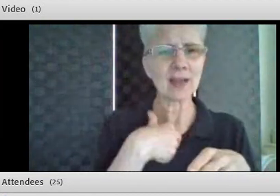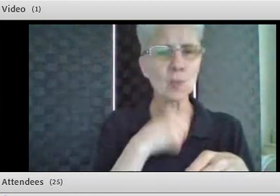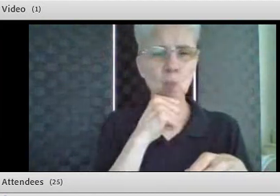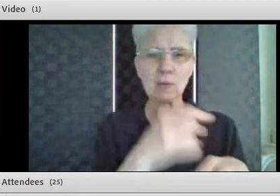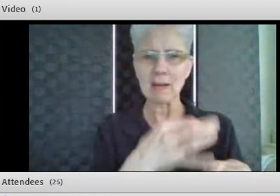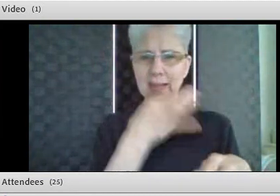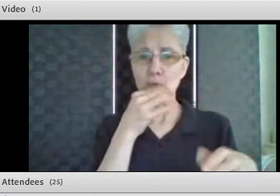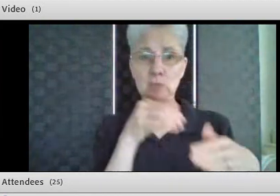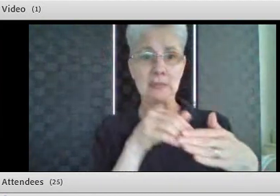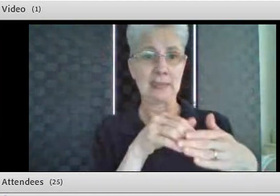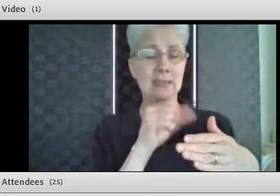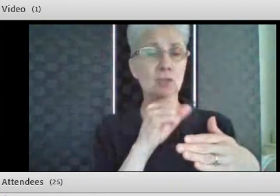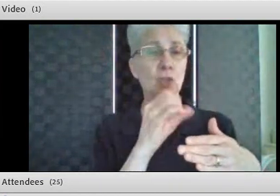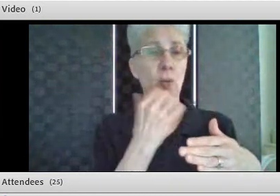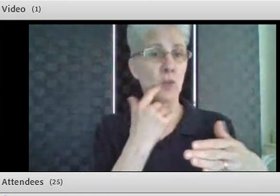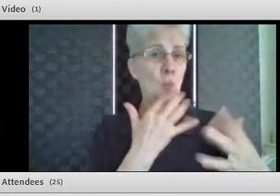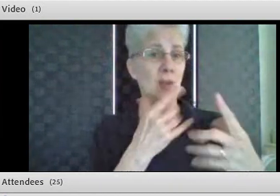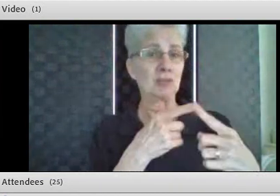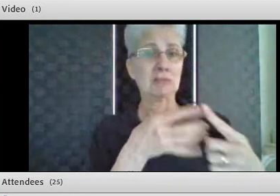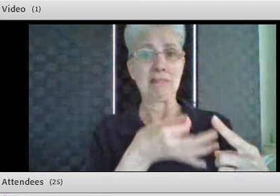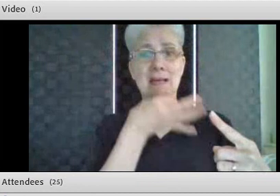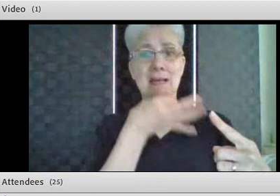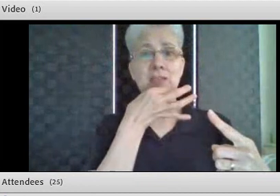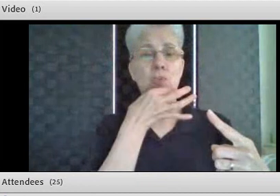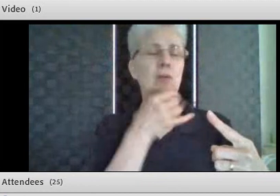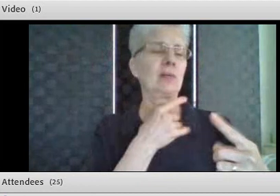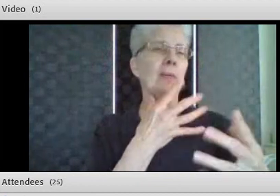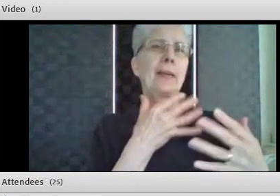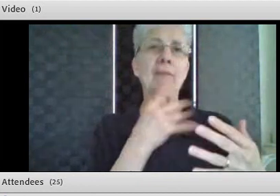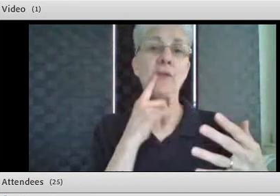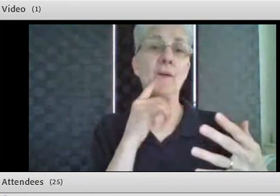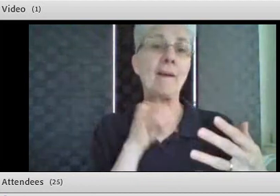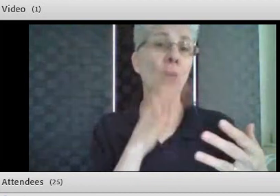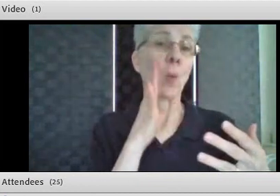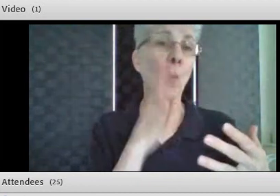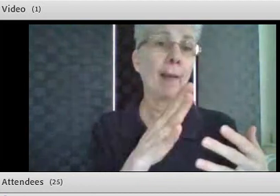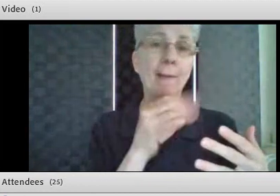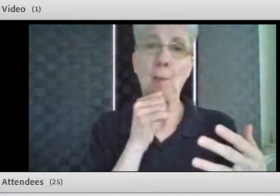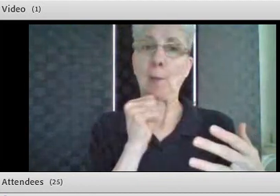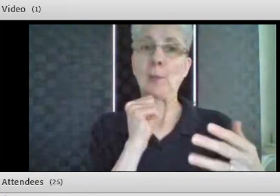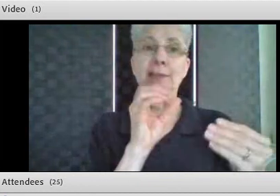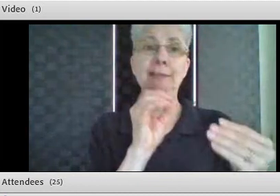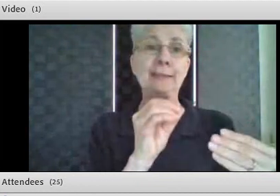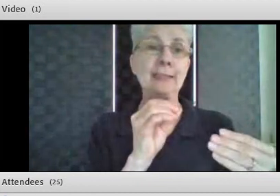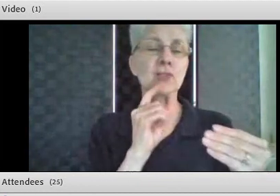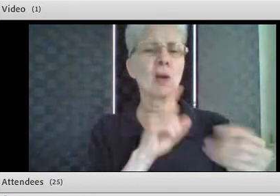of not being an expert in something and where -- Hilary: Even though we are. Ryan: That's true, but we try new things all the time